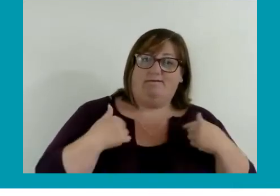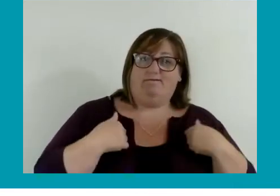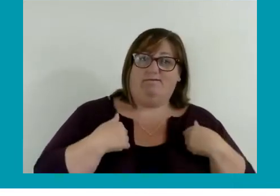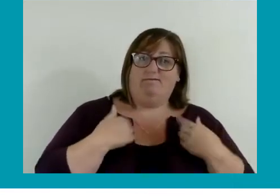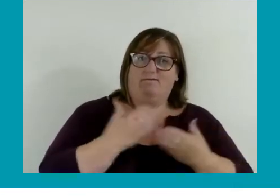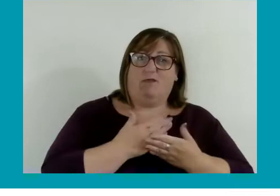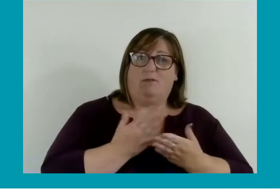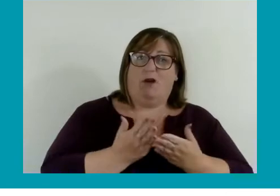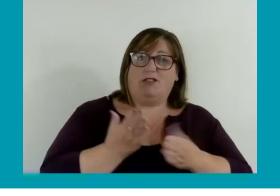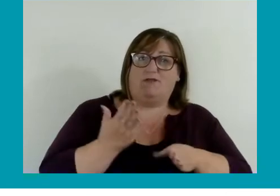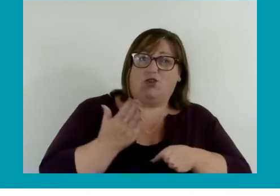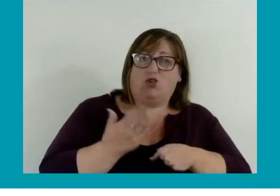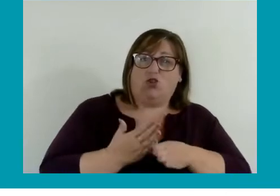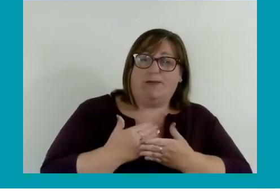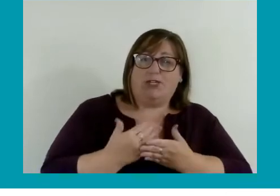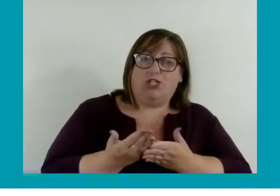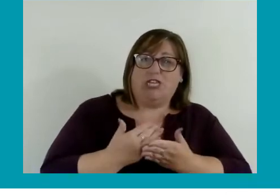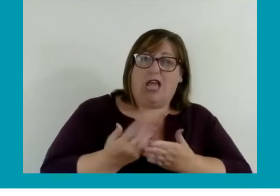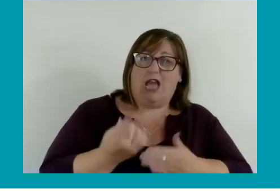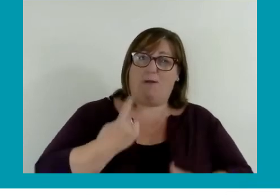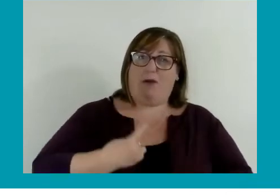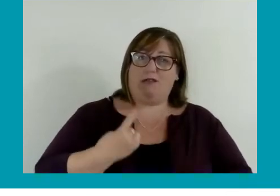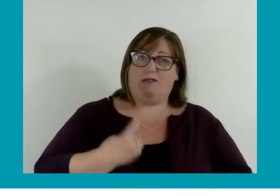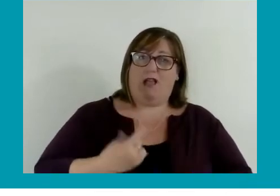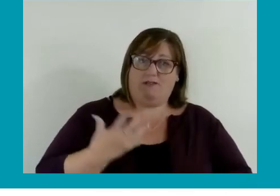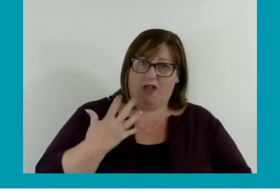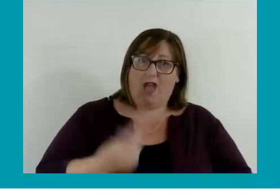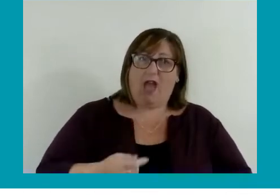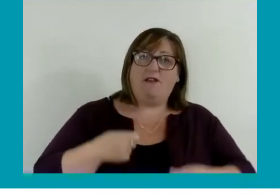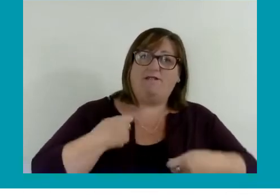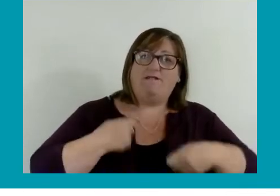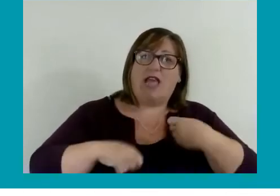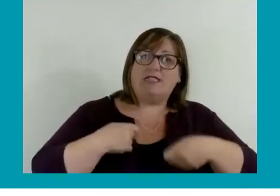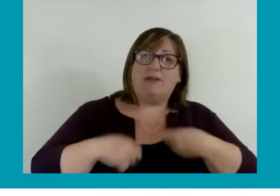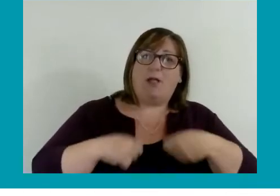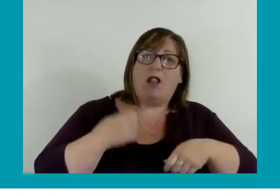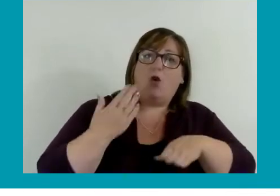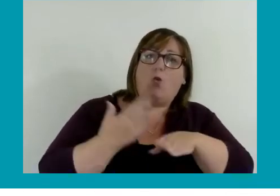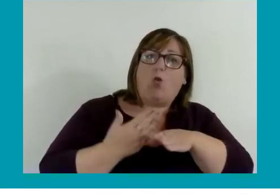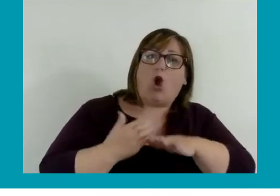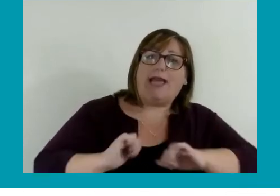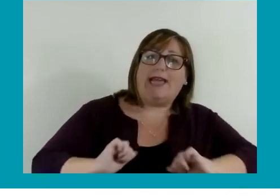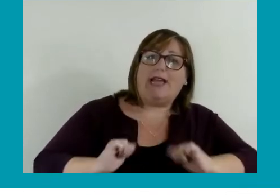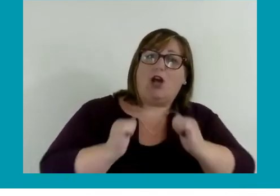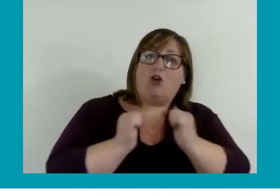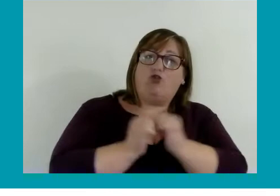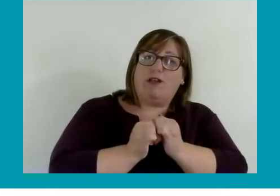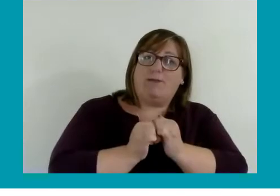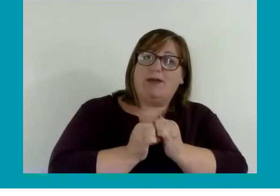have a flexible working agreement and i have done for many years um so we post that on every advert